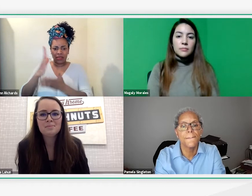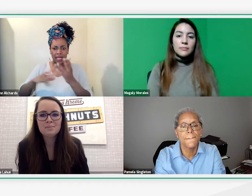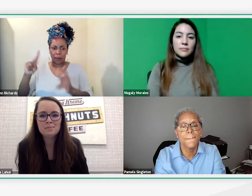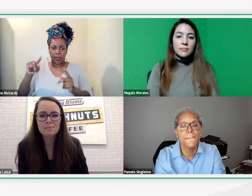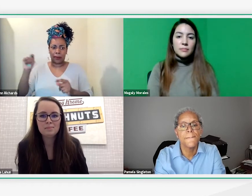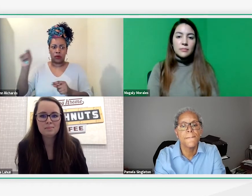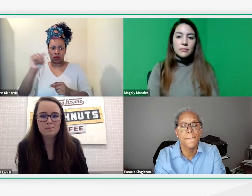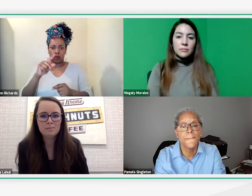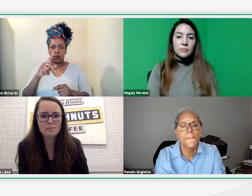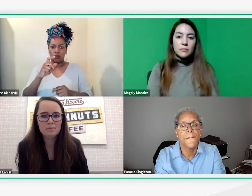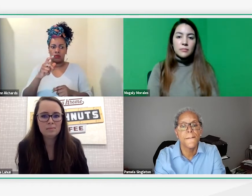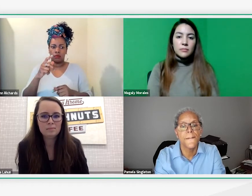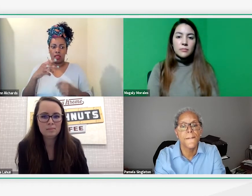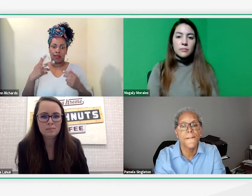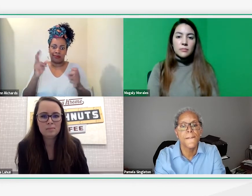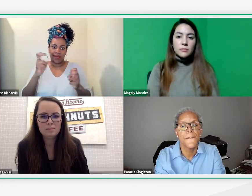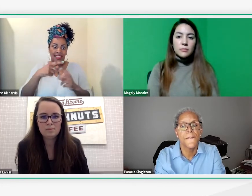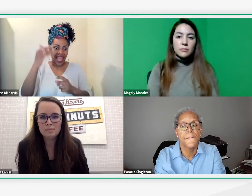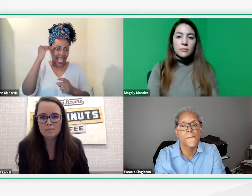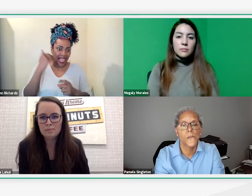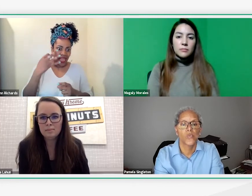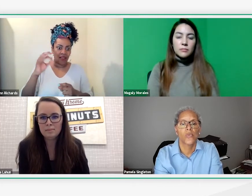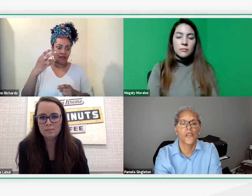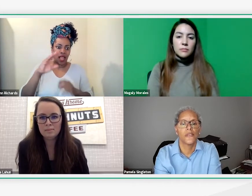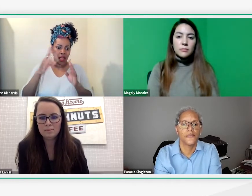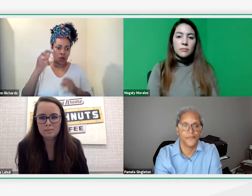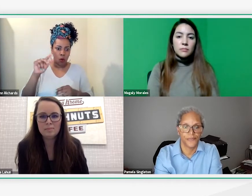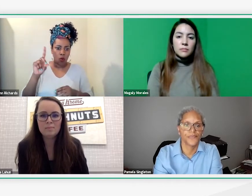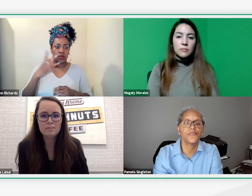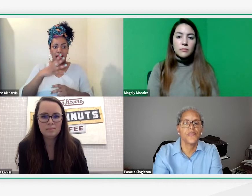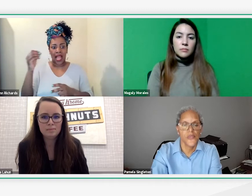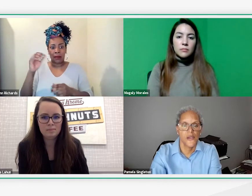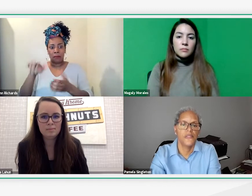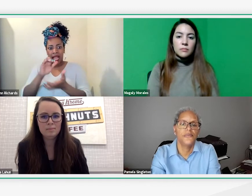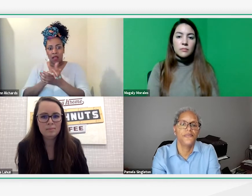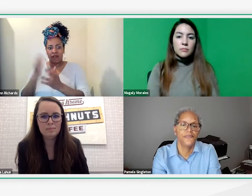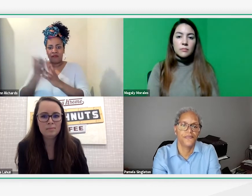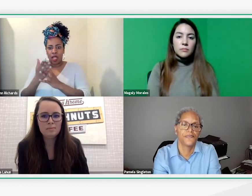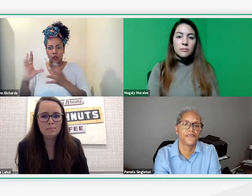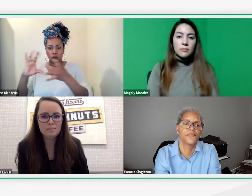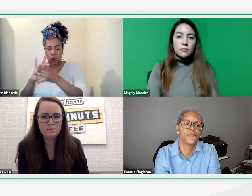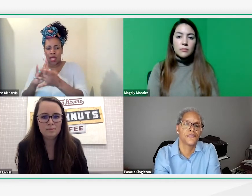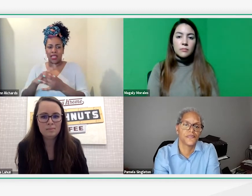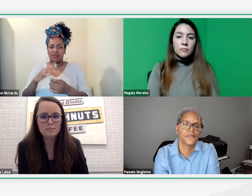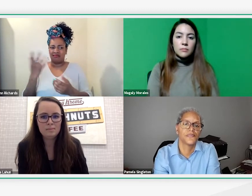I'm single, so it's easy, but some of you in the audience might be head of household or married